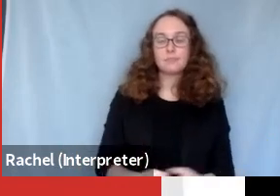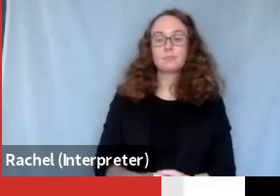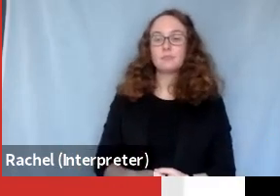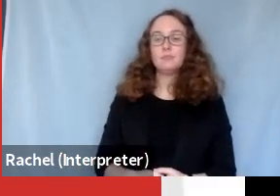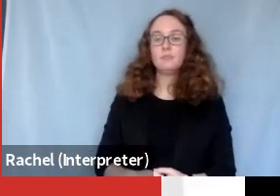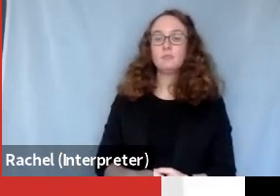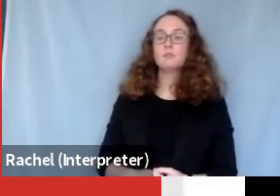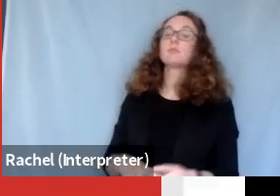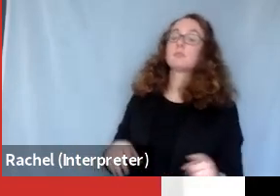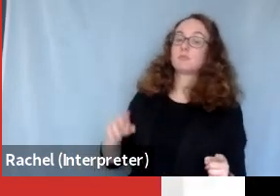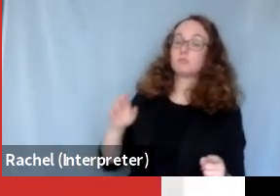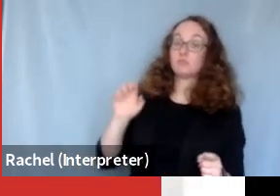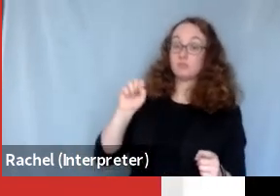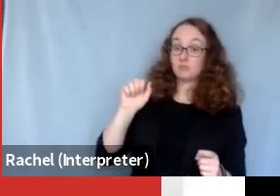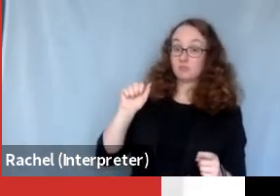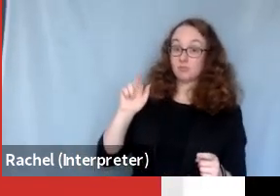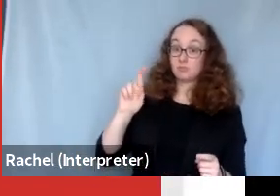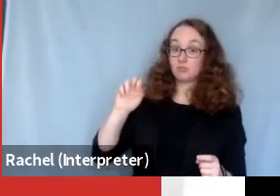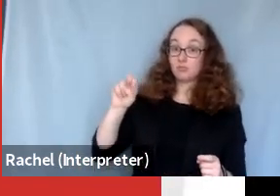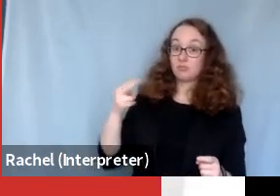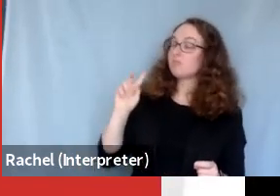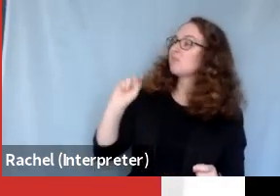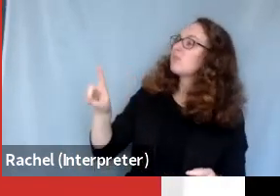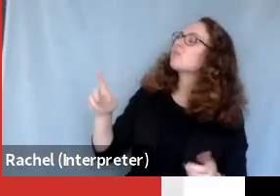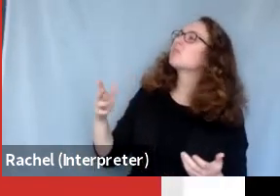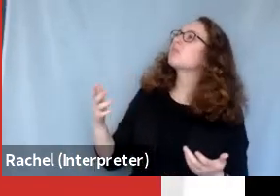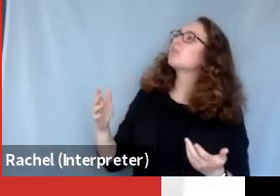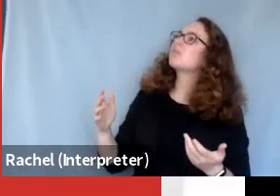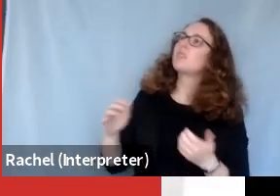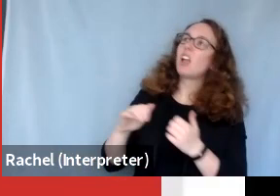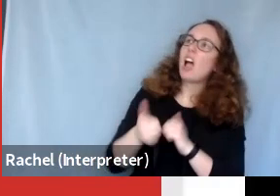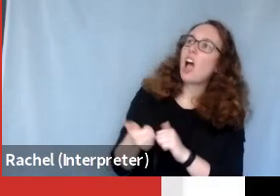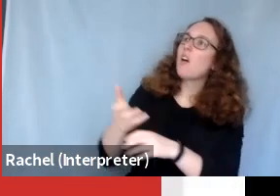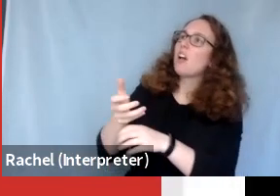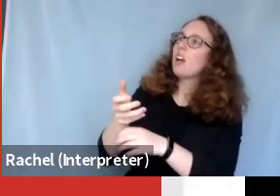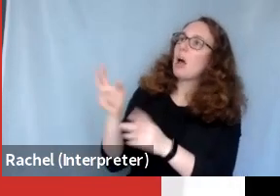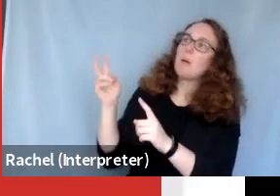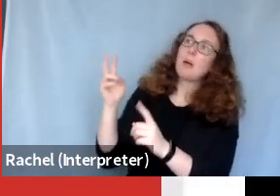my FAFSA money to purchase my books? How do you apply the what money I'm